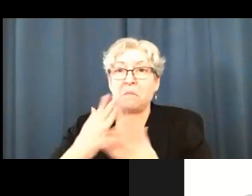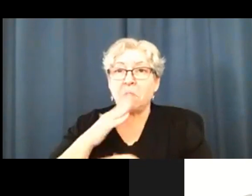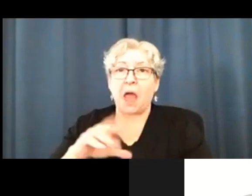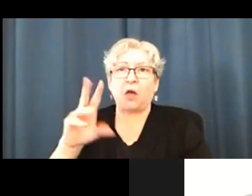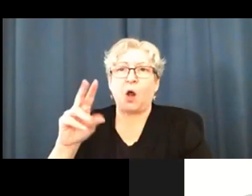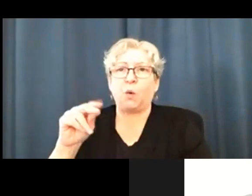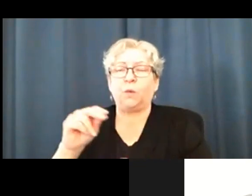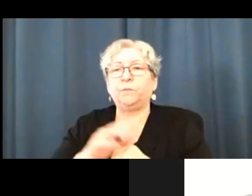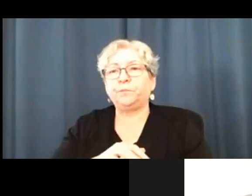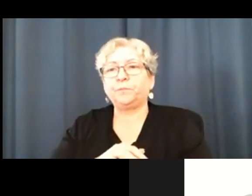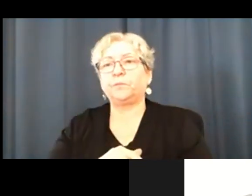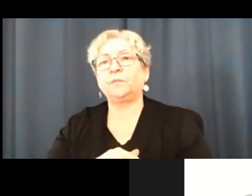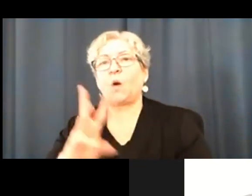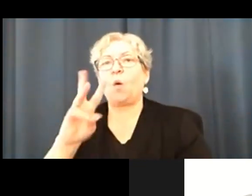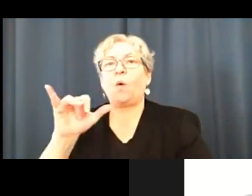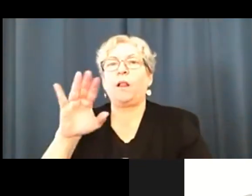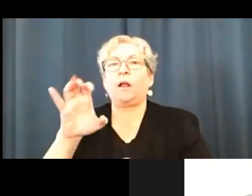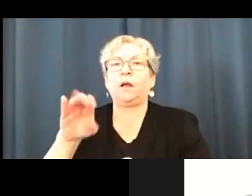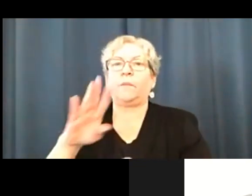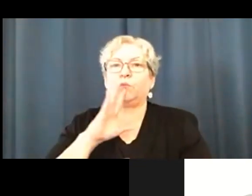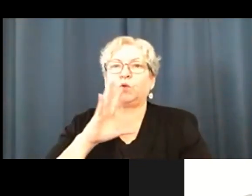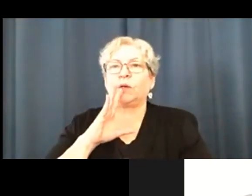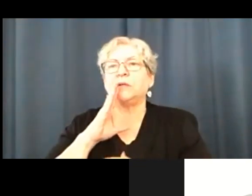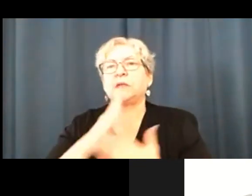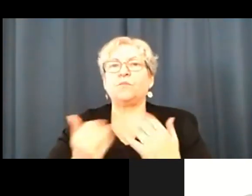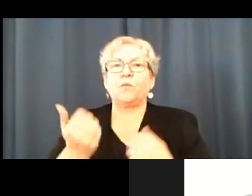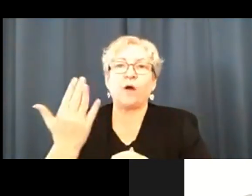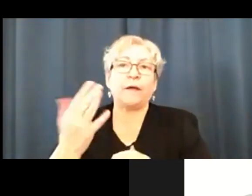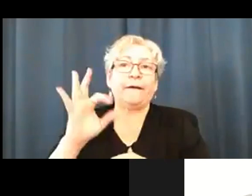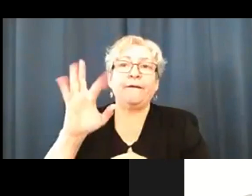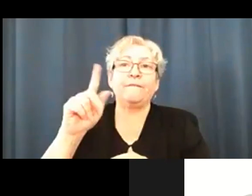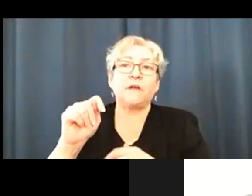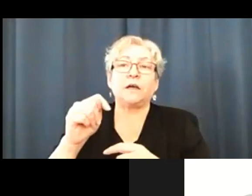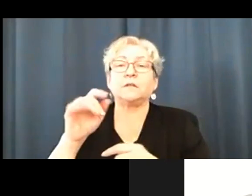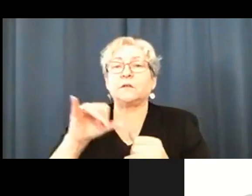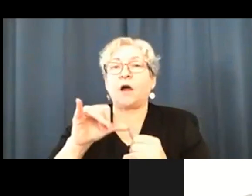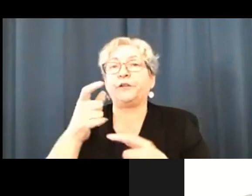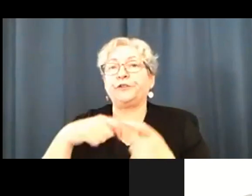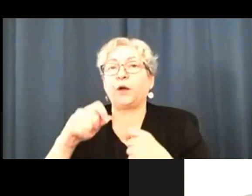So, some of them just provide things like font size changes and colors. And if you test that